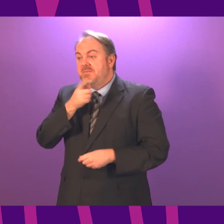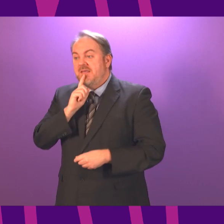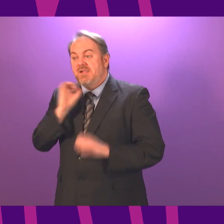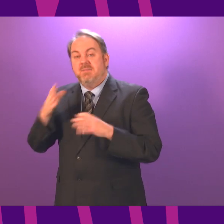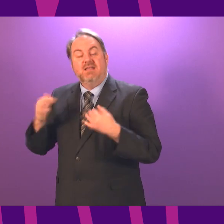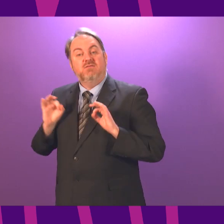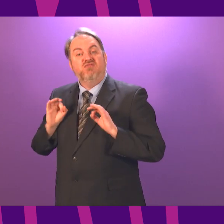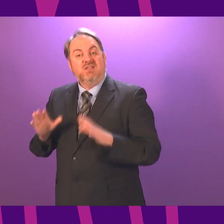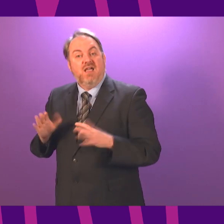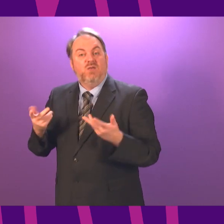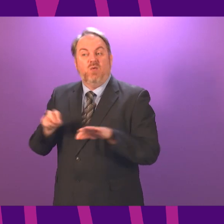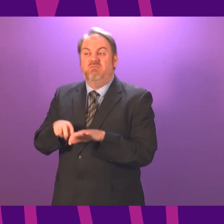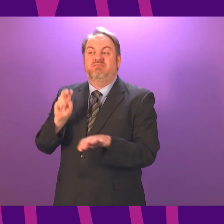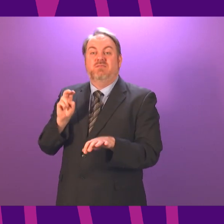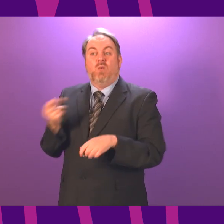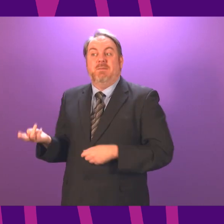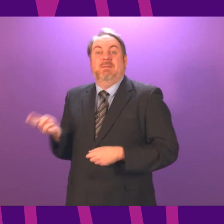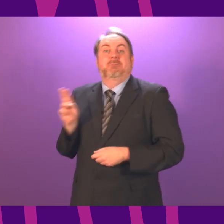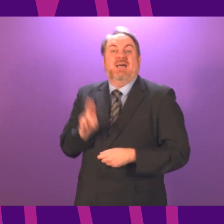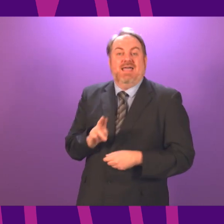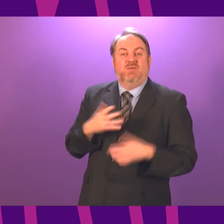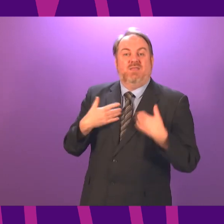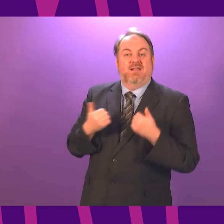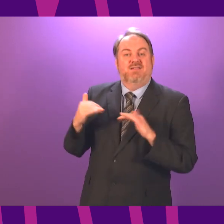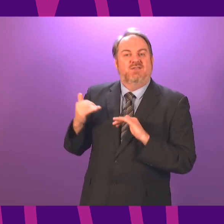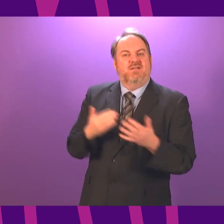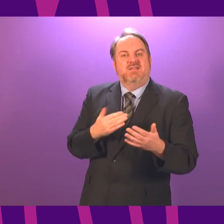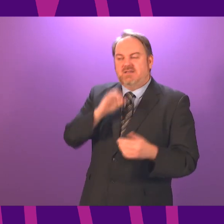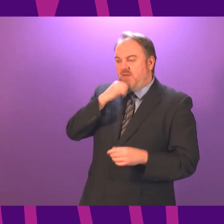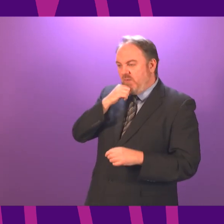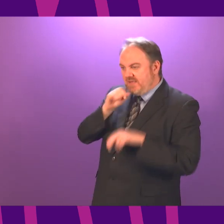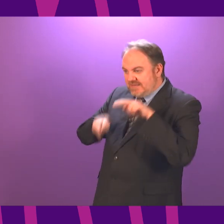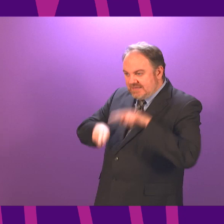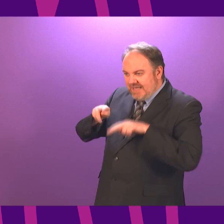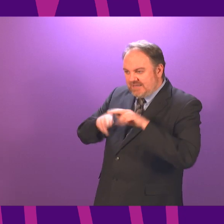been inactive for a period are informed by a short self-assessment and might take longer.